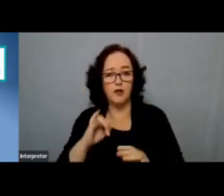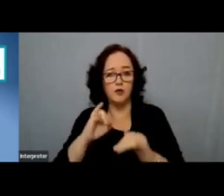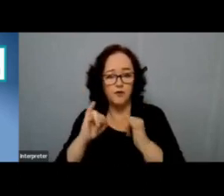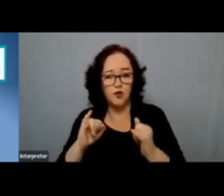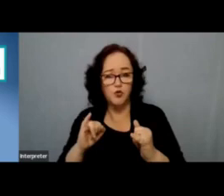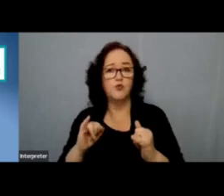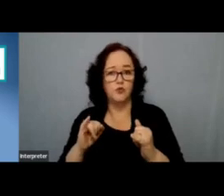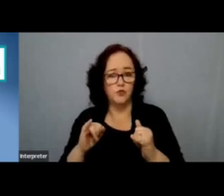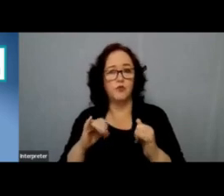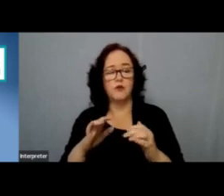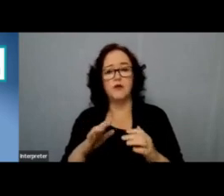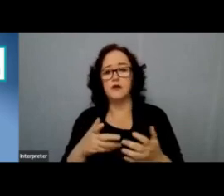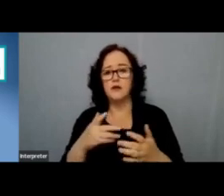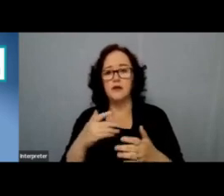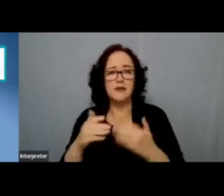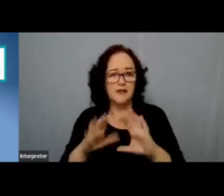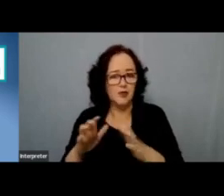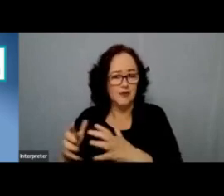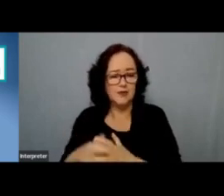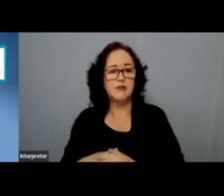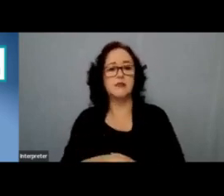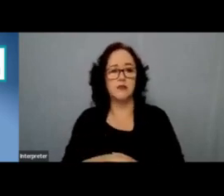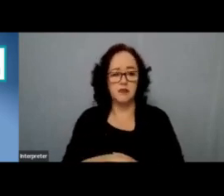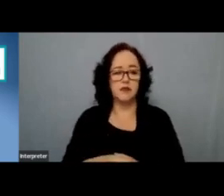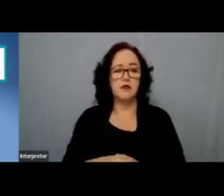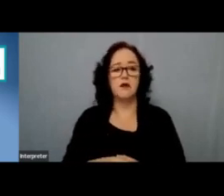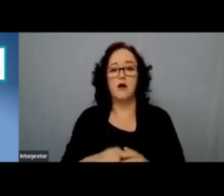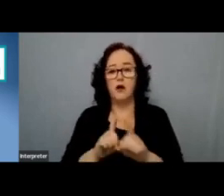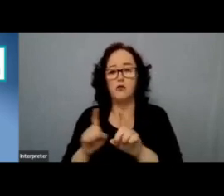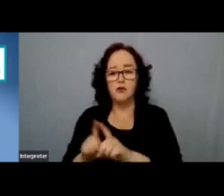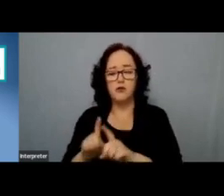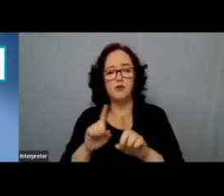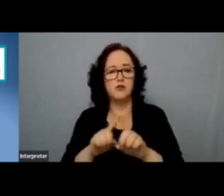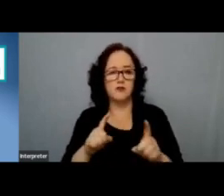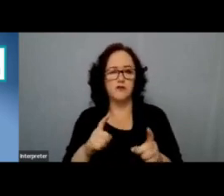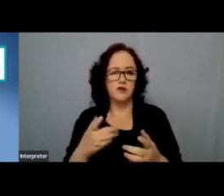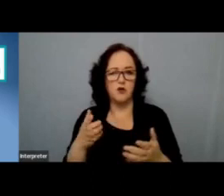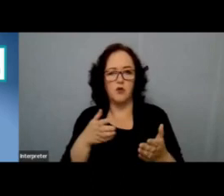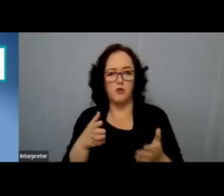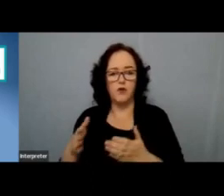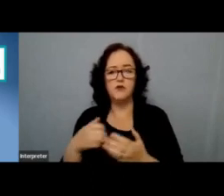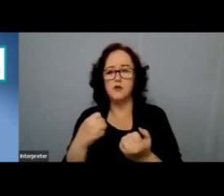and then the desk reference for Supporting Parents with Disabilities for Child Welfare Professionals. Then next slide.